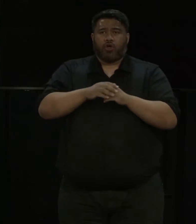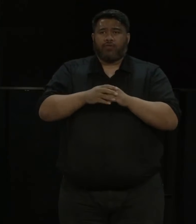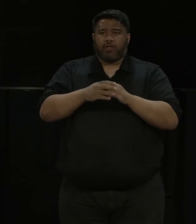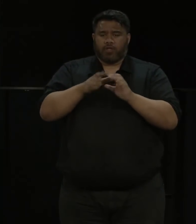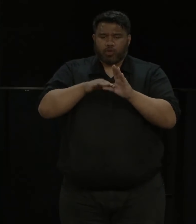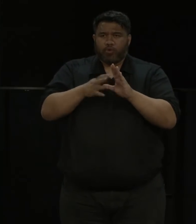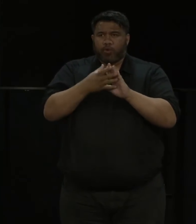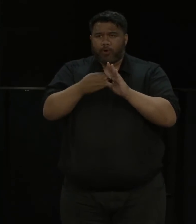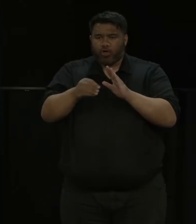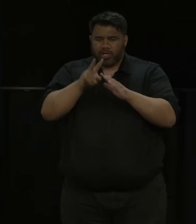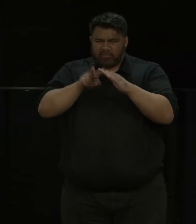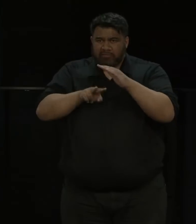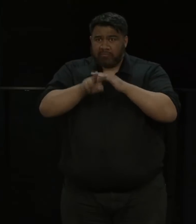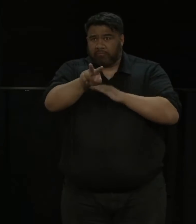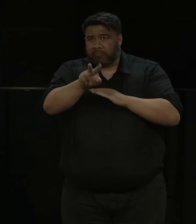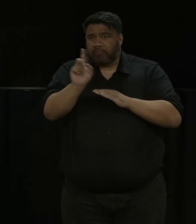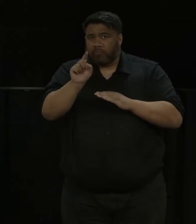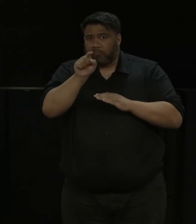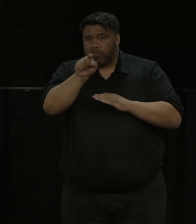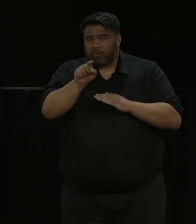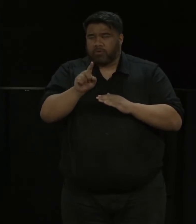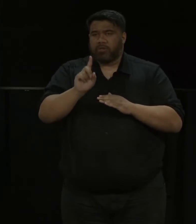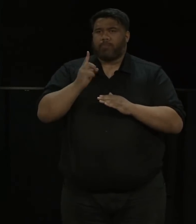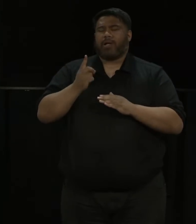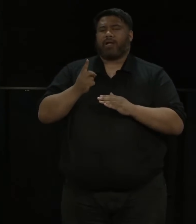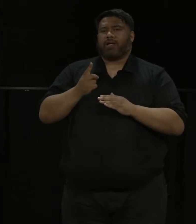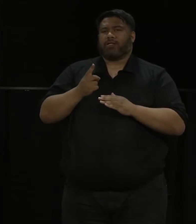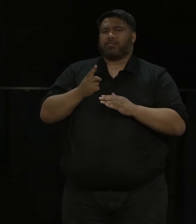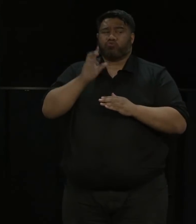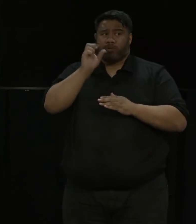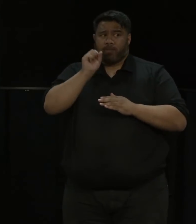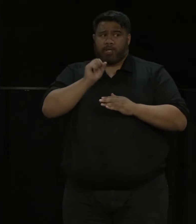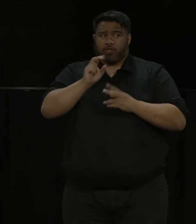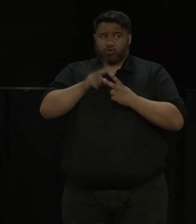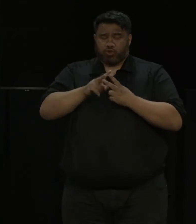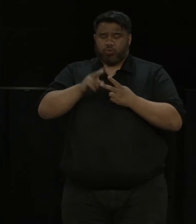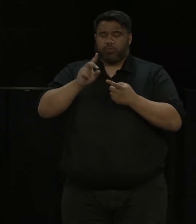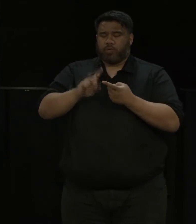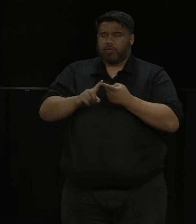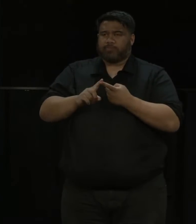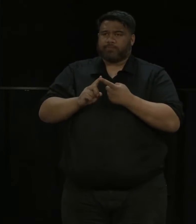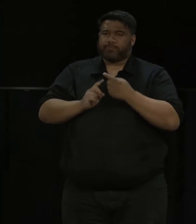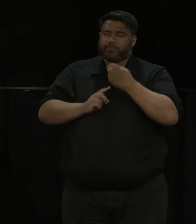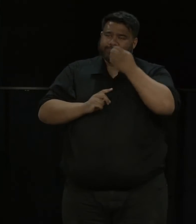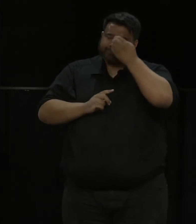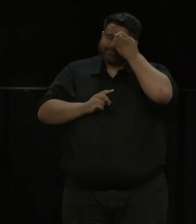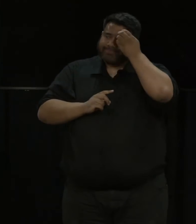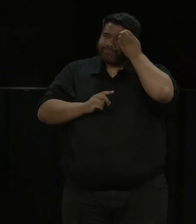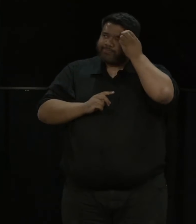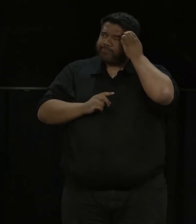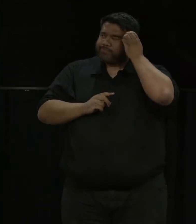What is the cumulative risk in terms of the number of cases? I will get the Director- General to comment on the